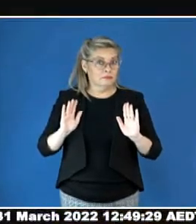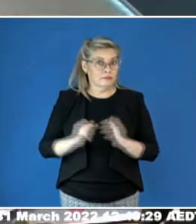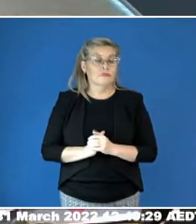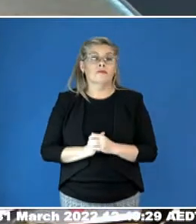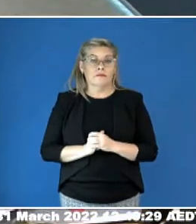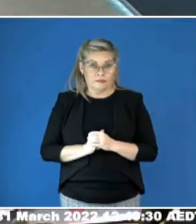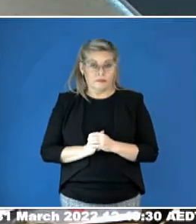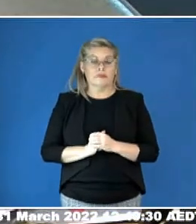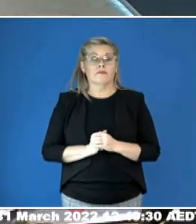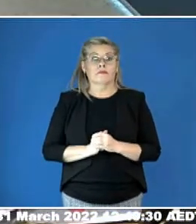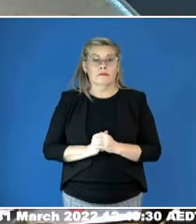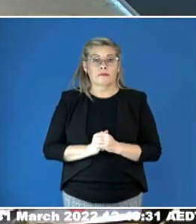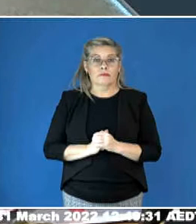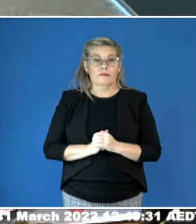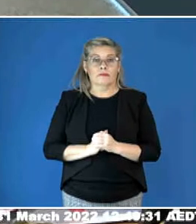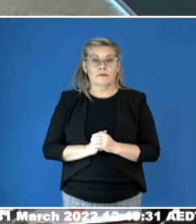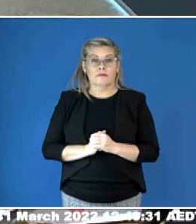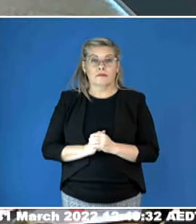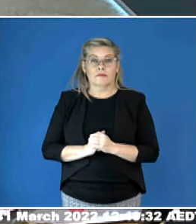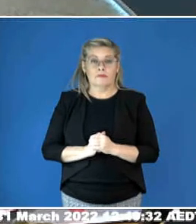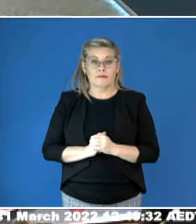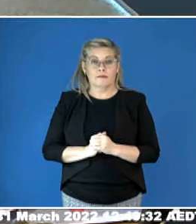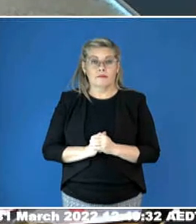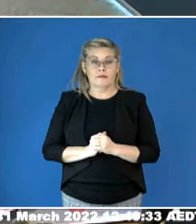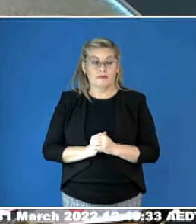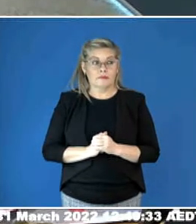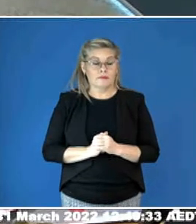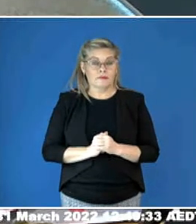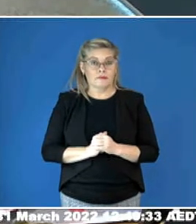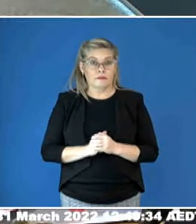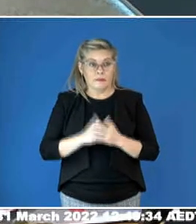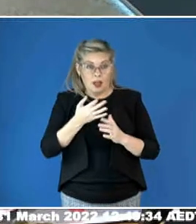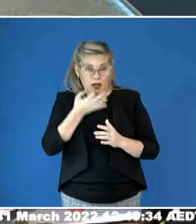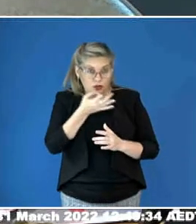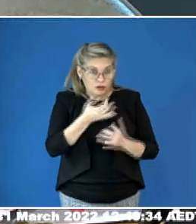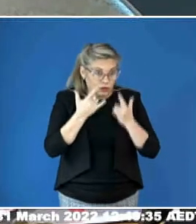Thank you. In that case - and, Ms Fraser, I take it there's nothing else from you, as far as Ms Cumming is concerned?